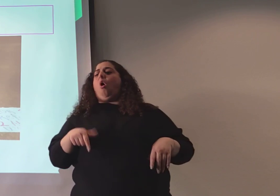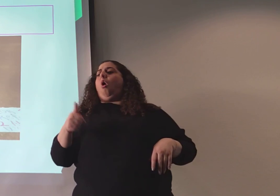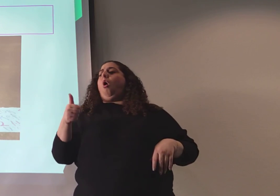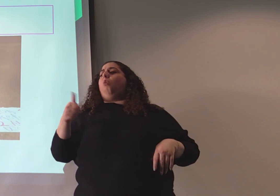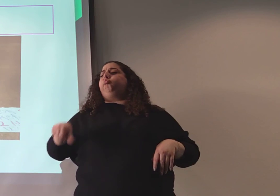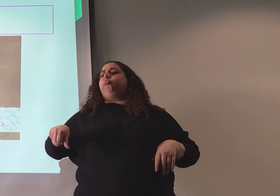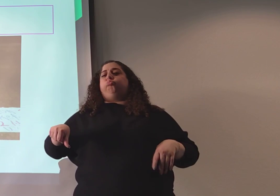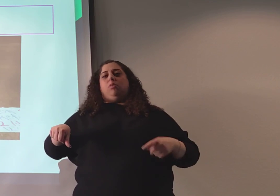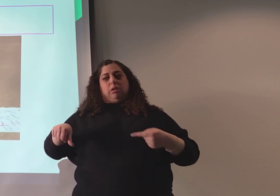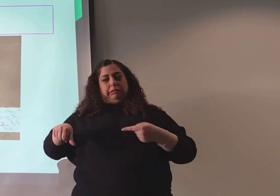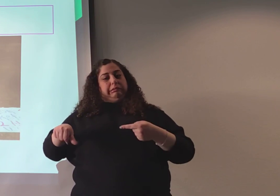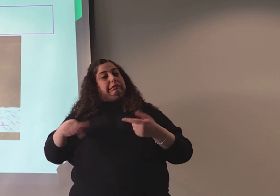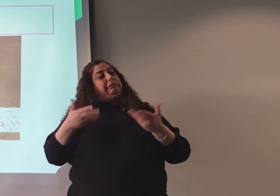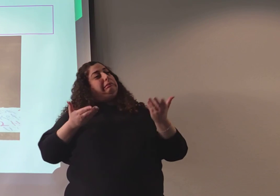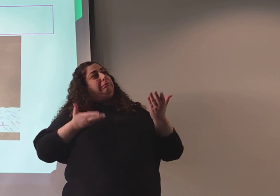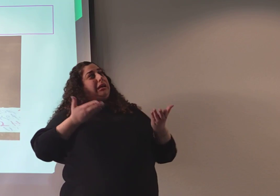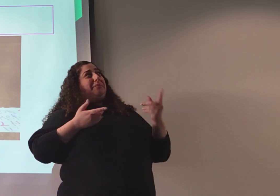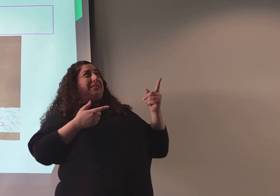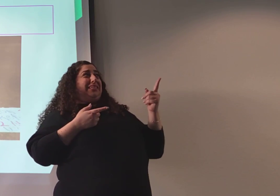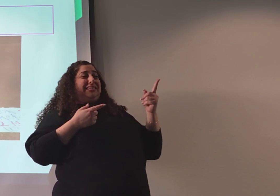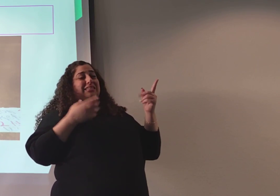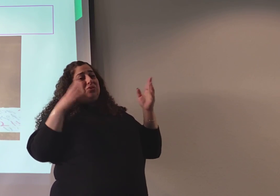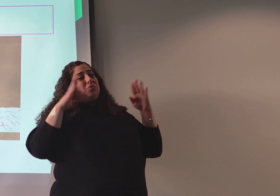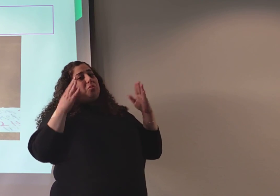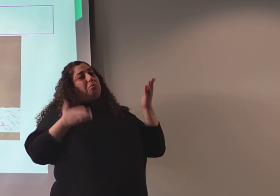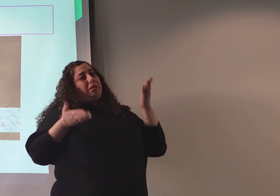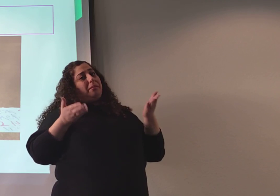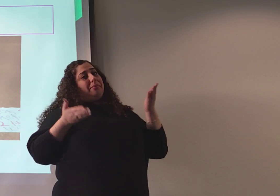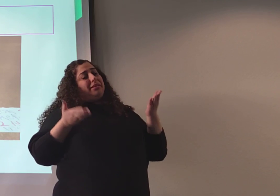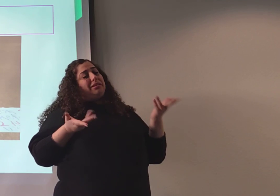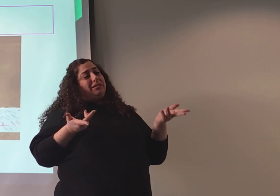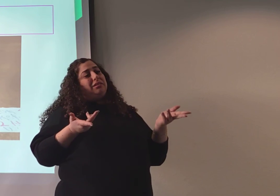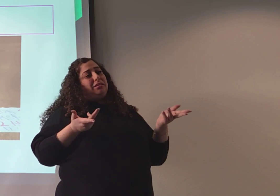has to be sort of figured out on a case by case situation between the landlord and the tenant.